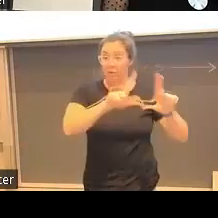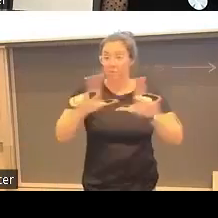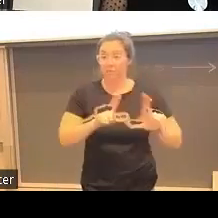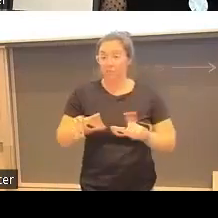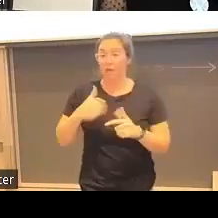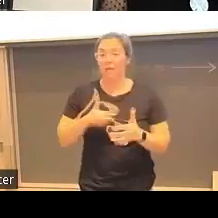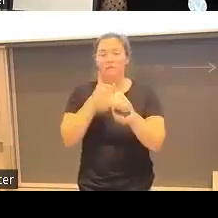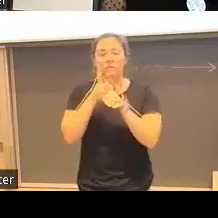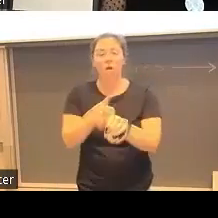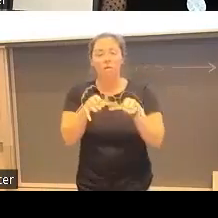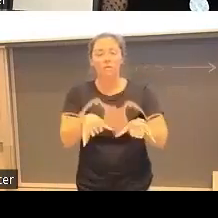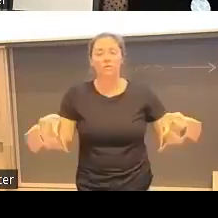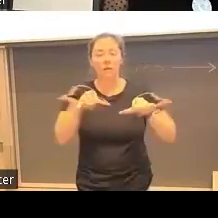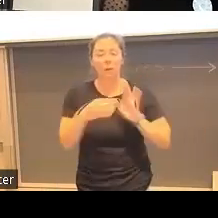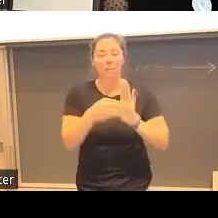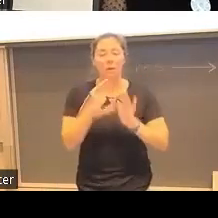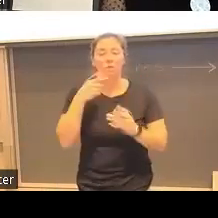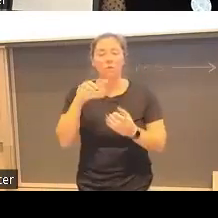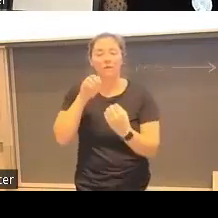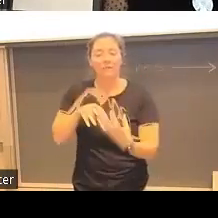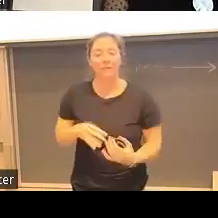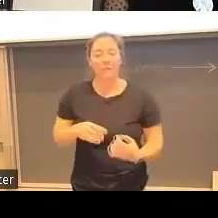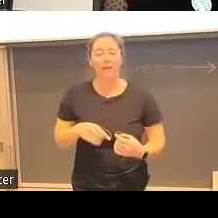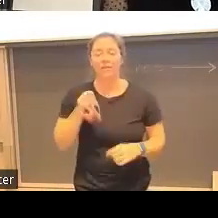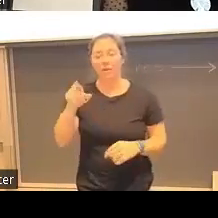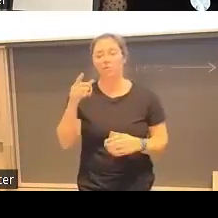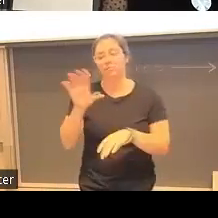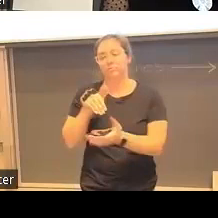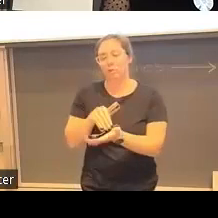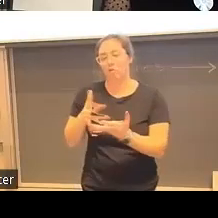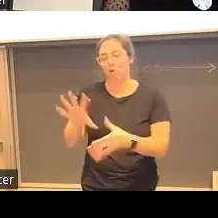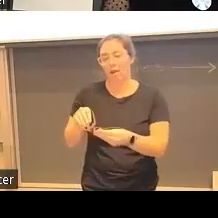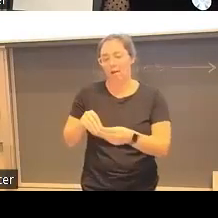model of observation and feedback that Dr McDaniel highlighted earlier but they are also supporting